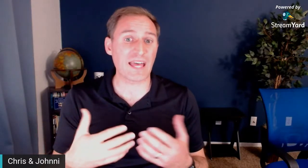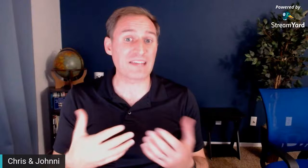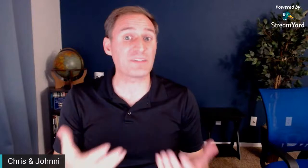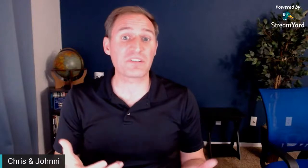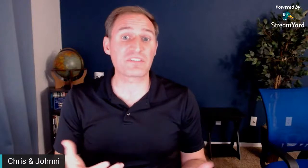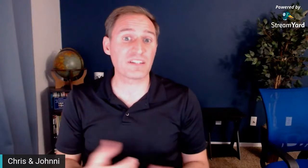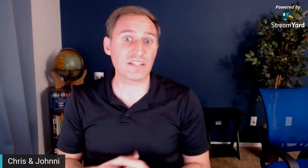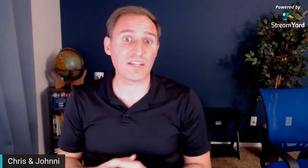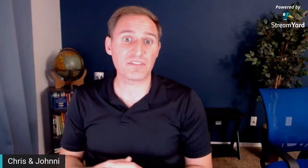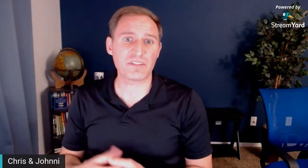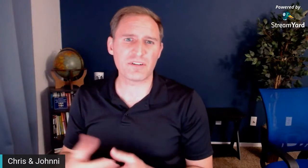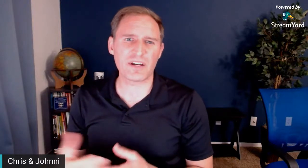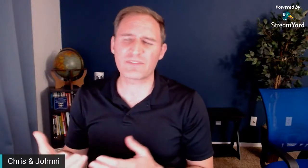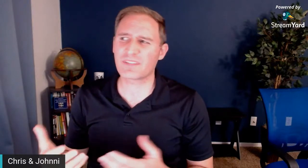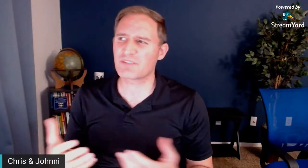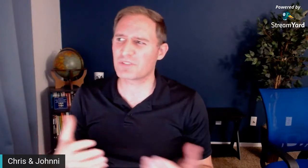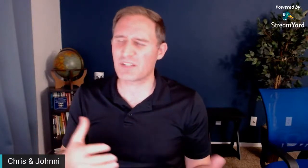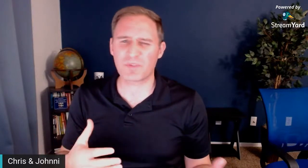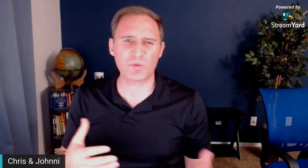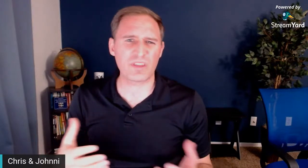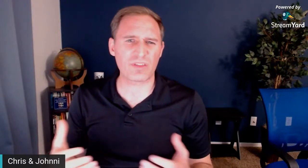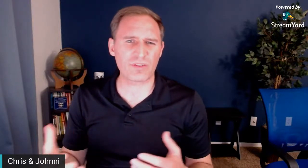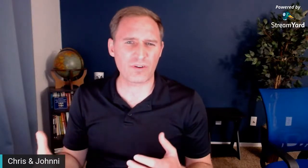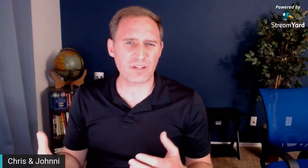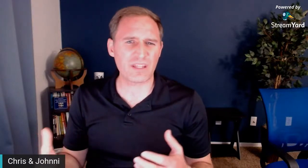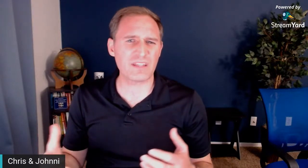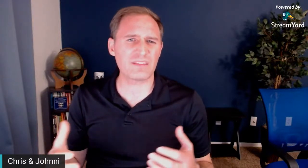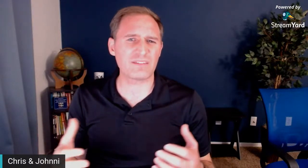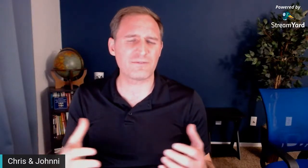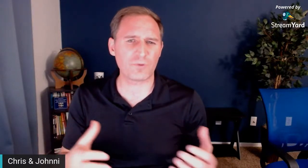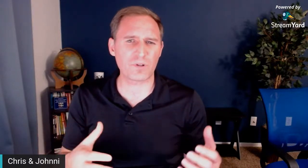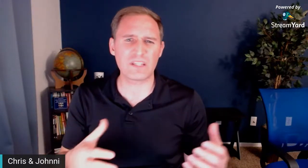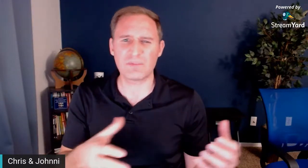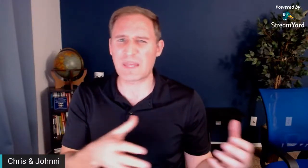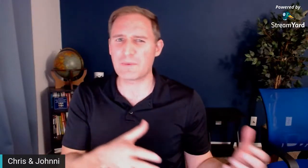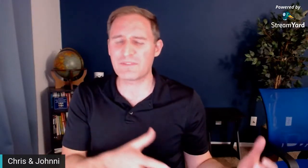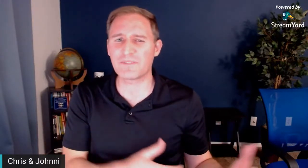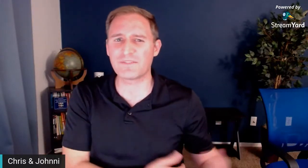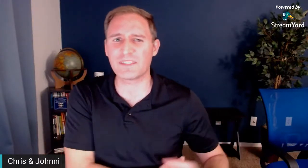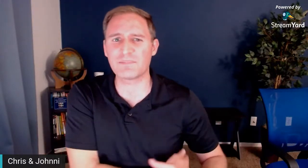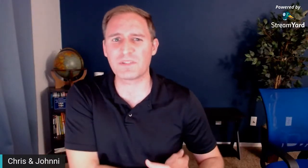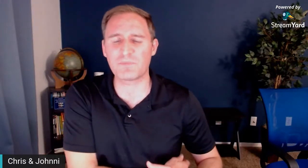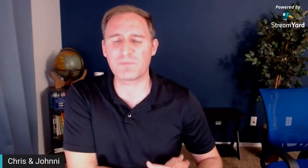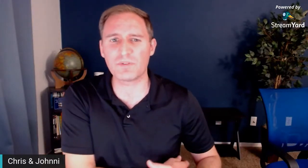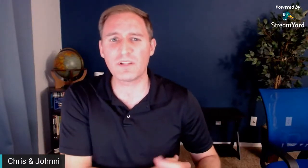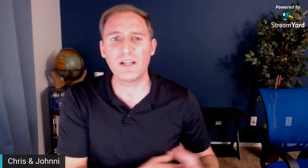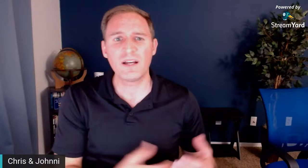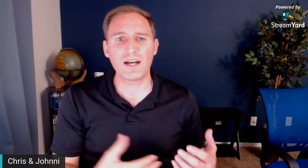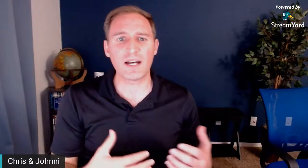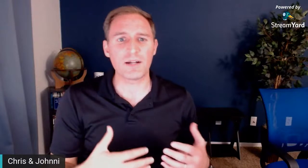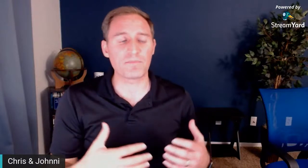at similar skill levels so oftentimes we'll get between 30 to 40 maybe 50 of people um